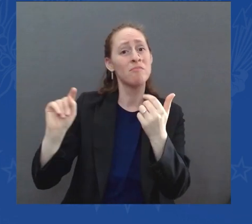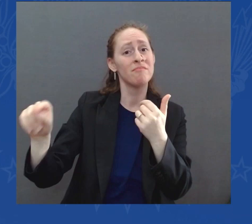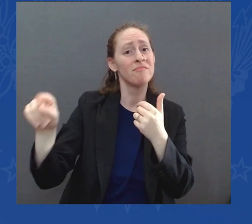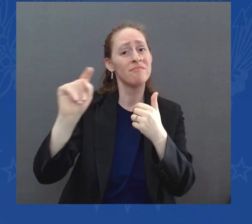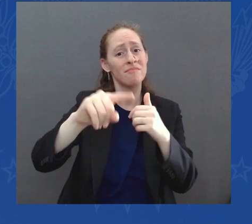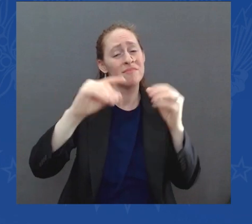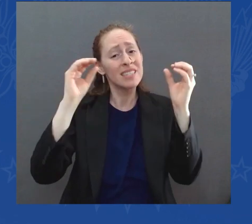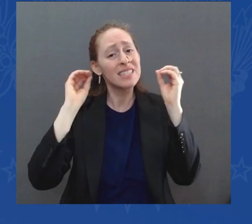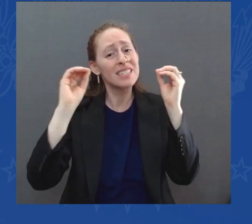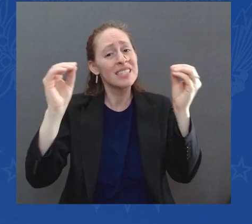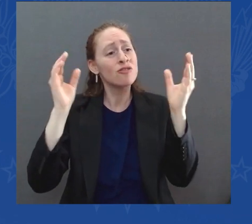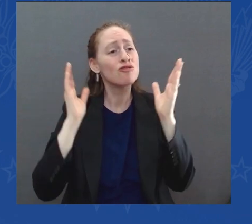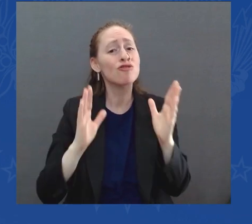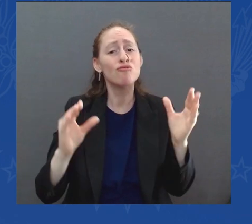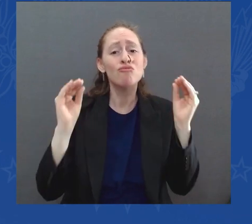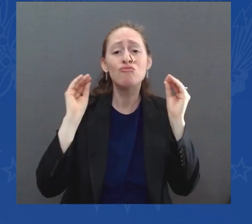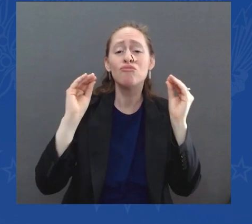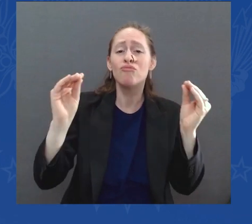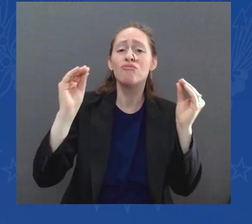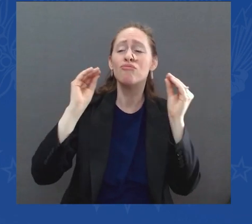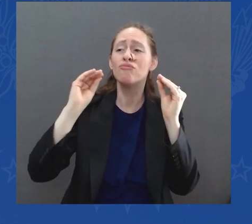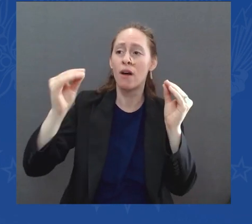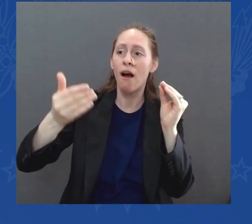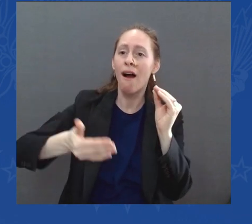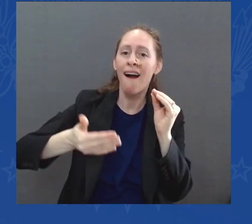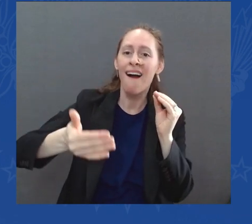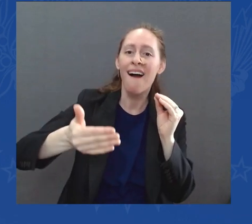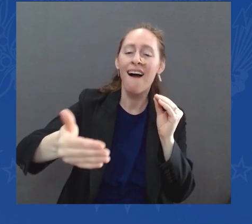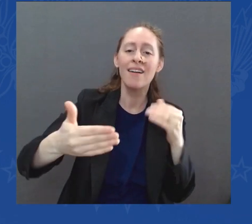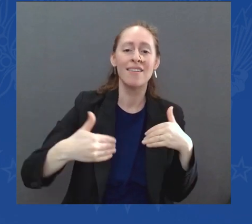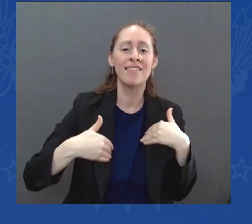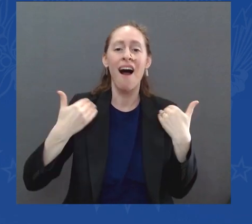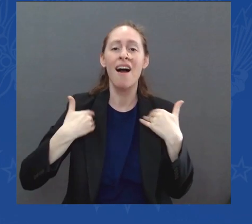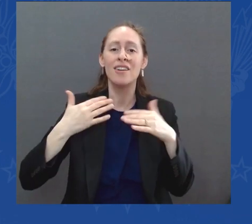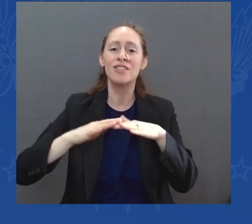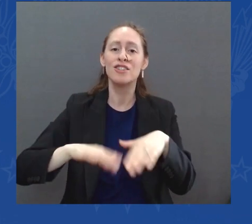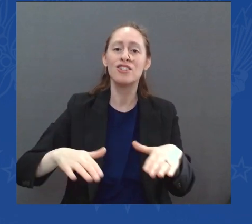of America's leaders. They were activists